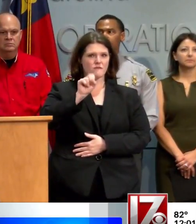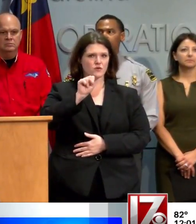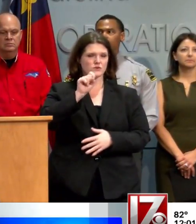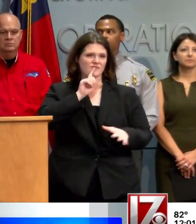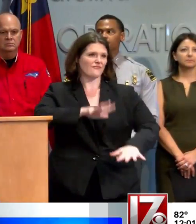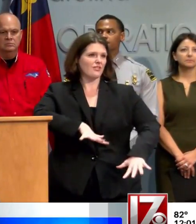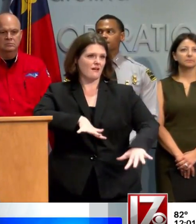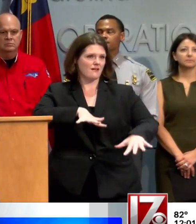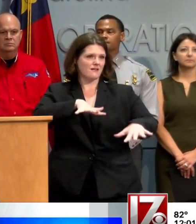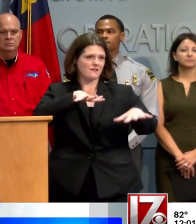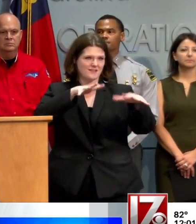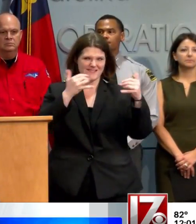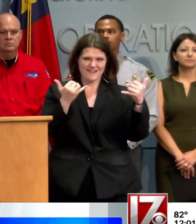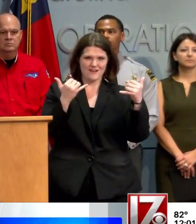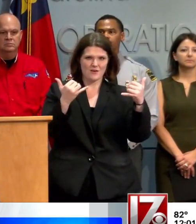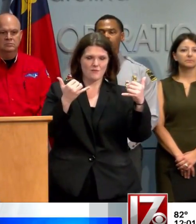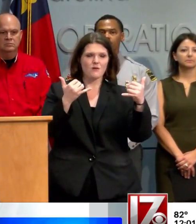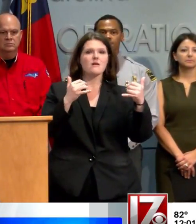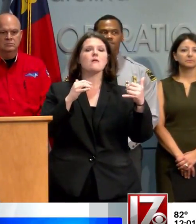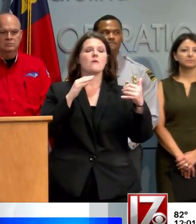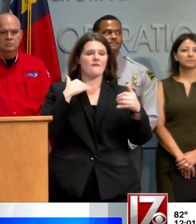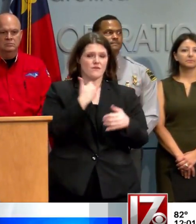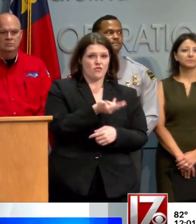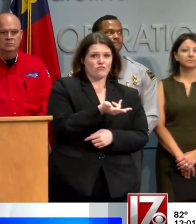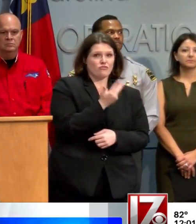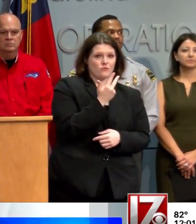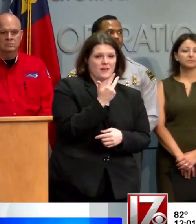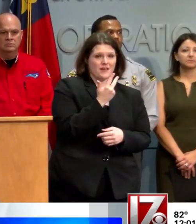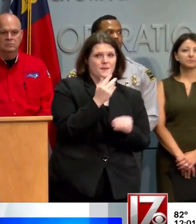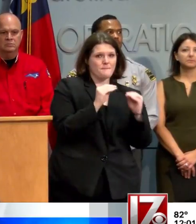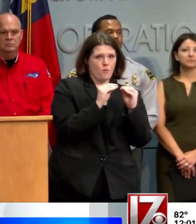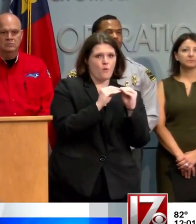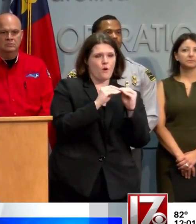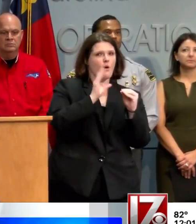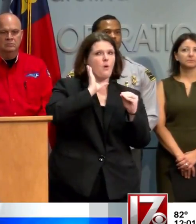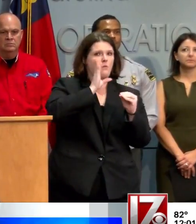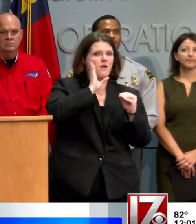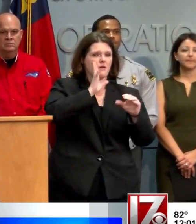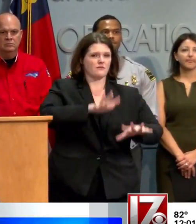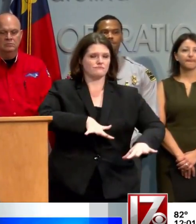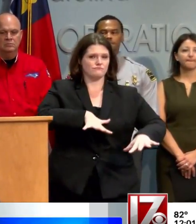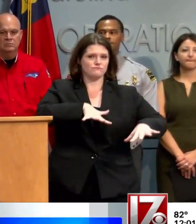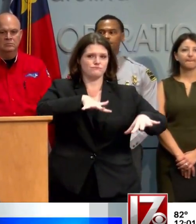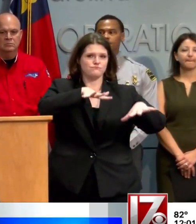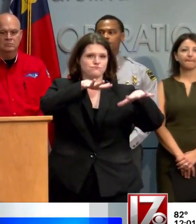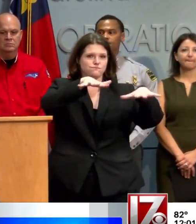AND WE WILL SEE MORE FLOODING. CURRENTLY THERE ARE 16 RIVERS